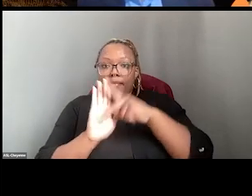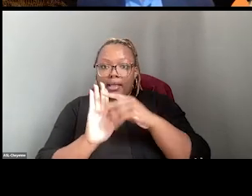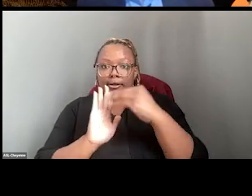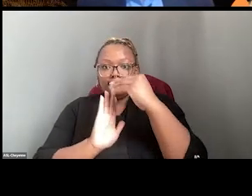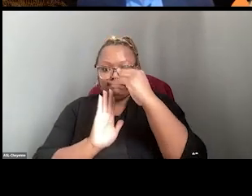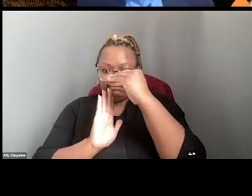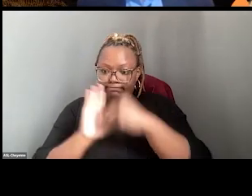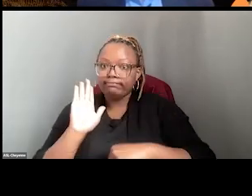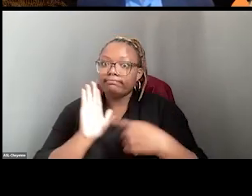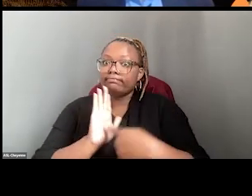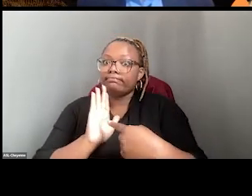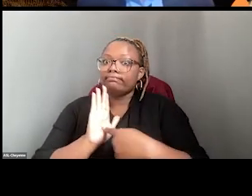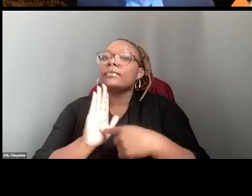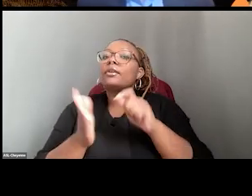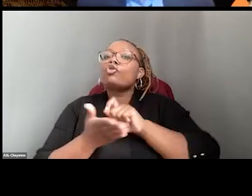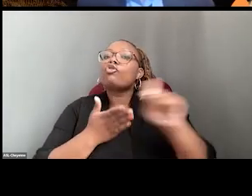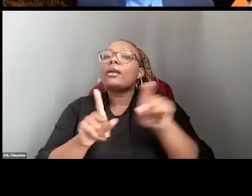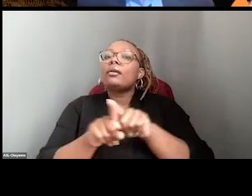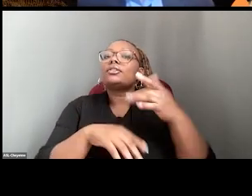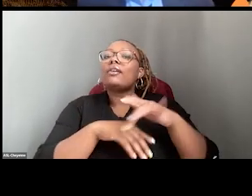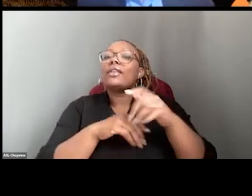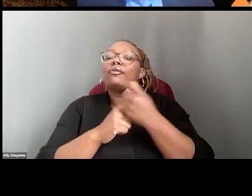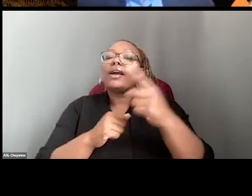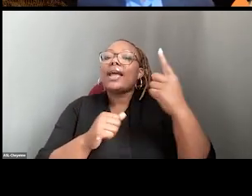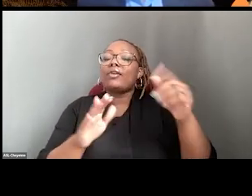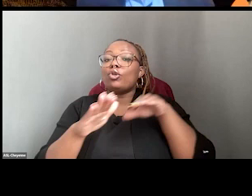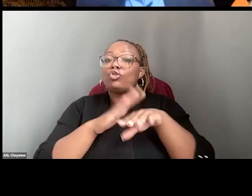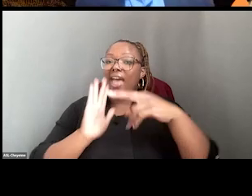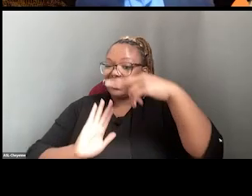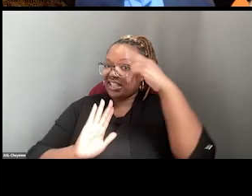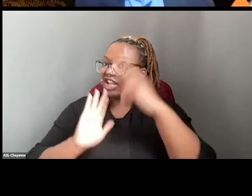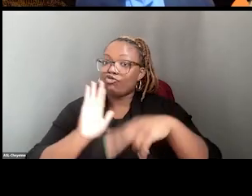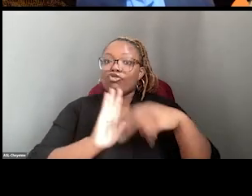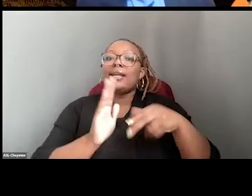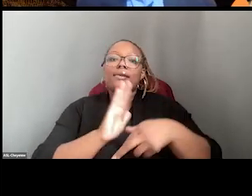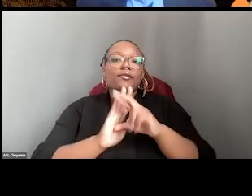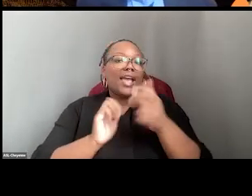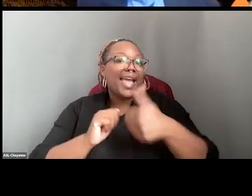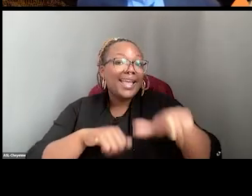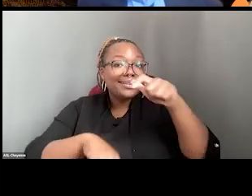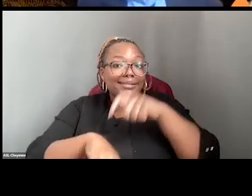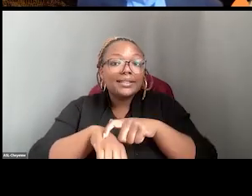for everybody to access and review, and if need be, get interpretation on.